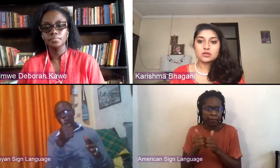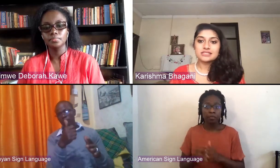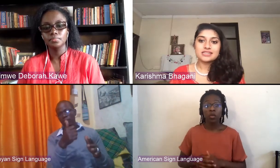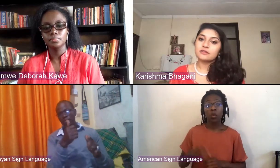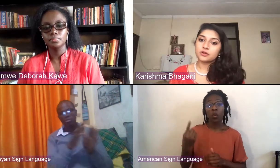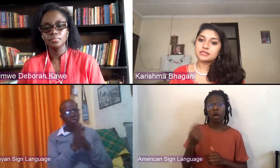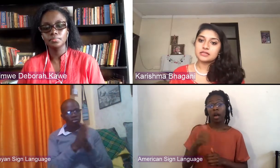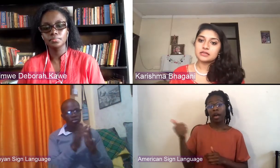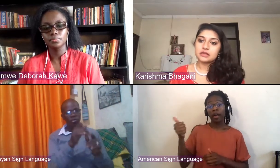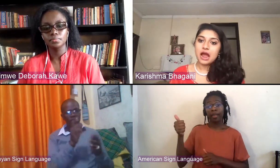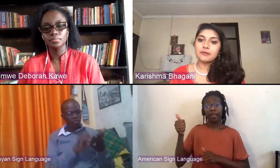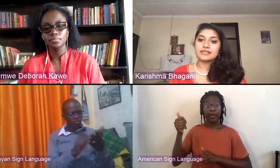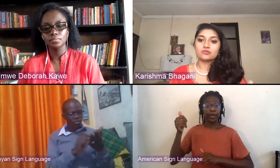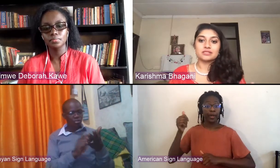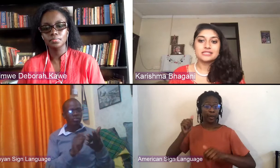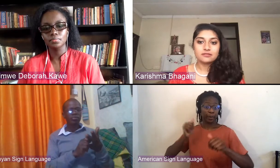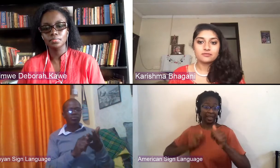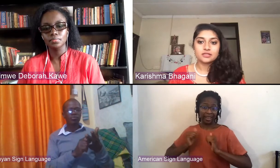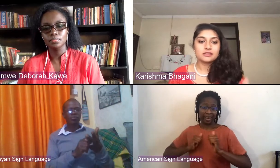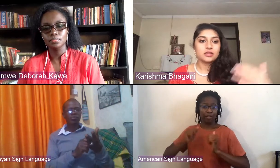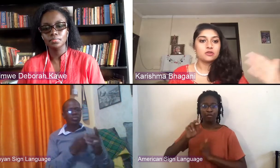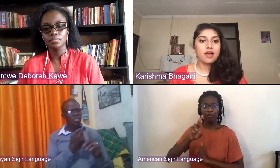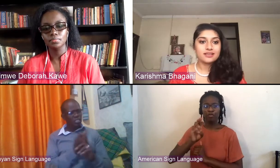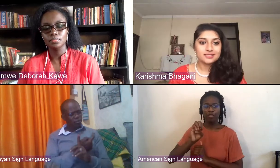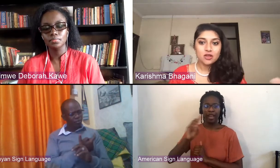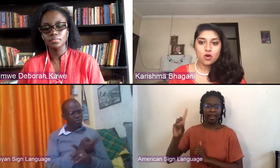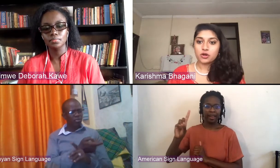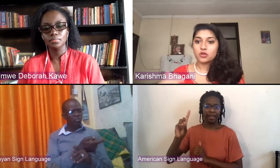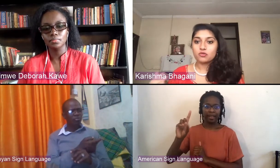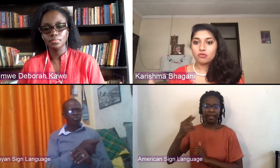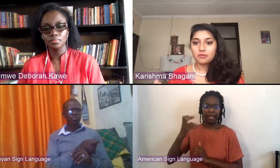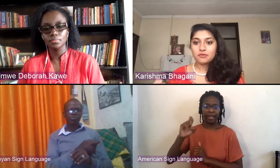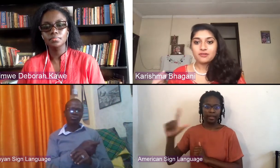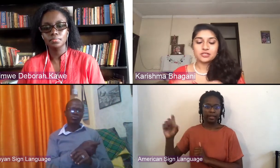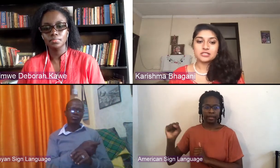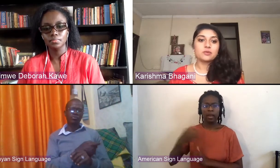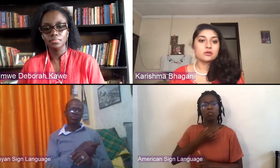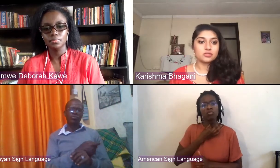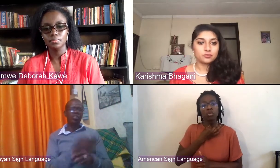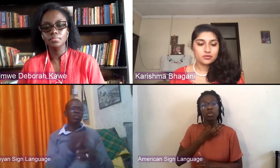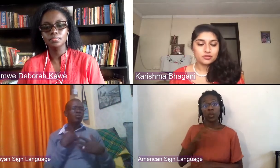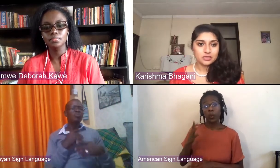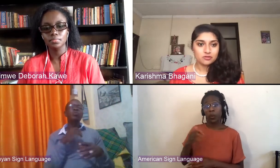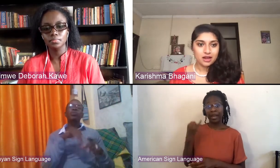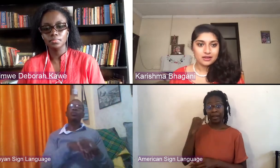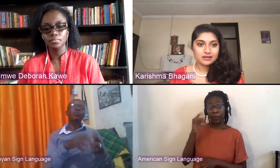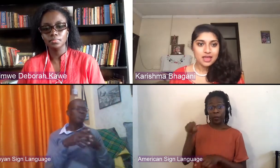what is the difference in how it is received in the US or in Europe versus when it was produced in Uganda?